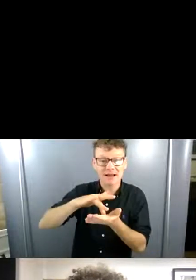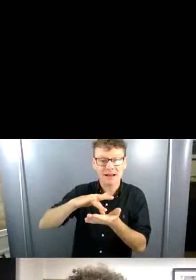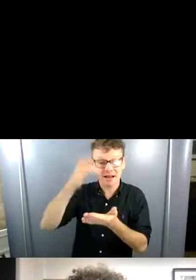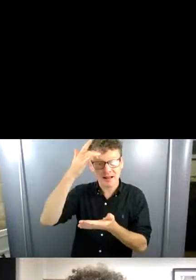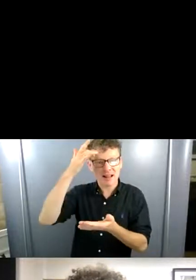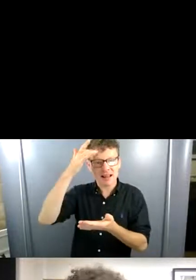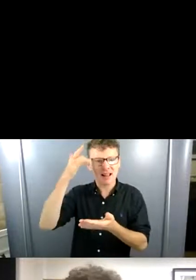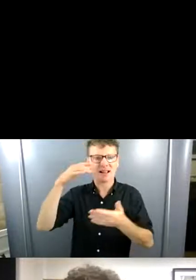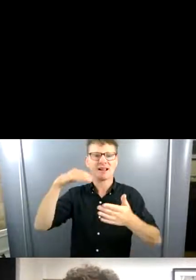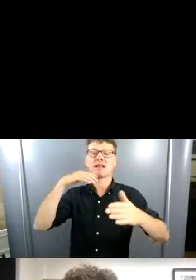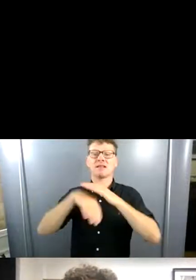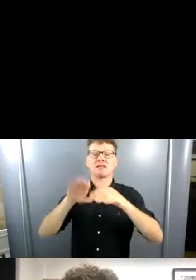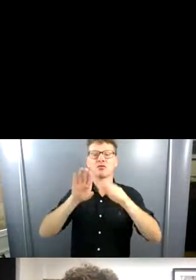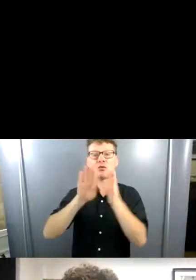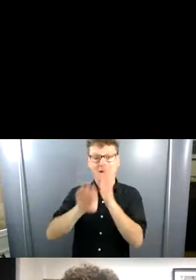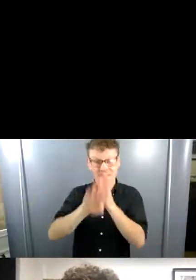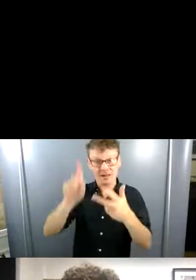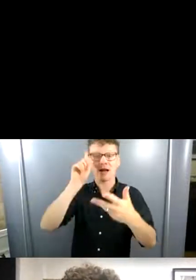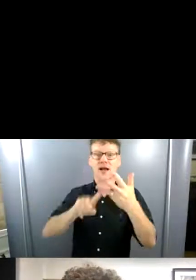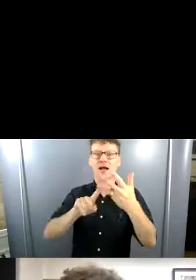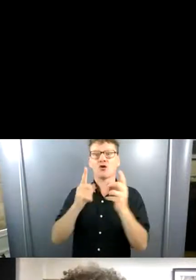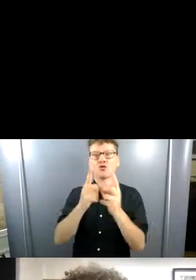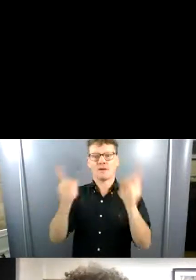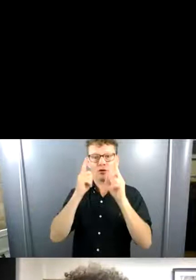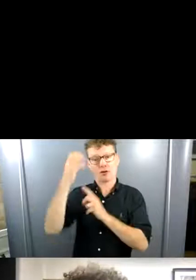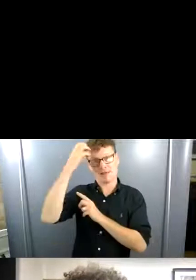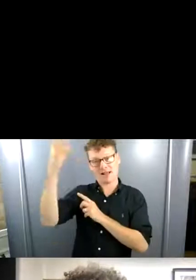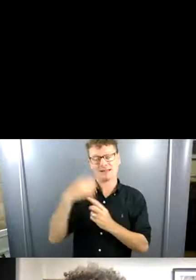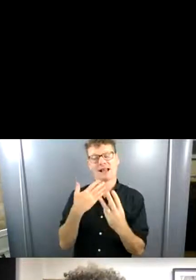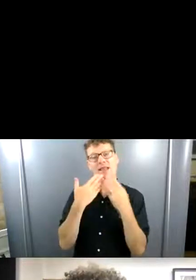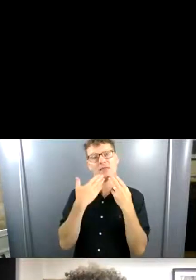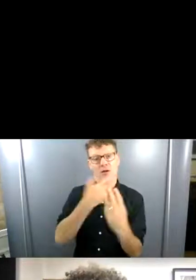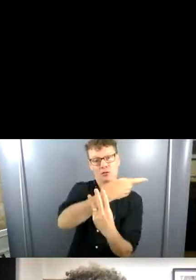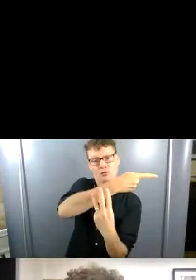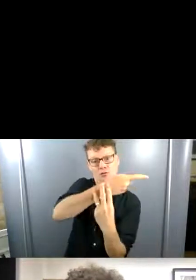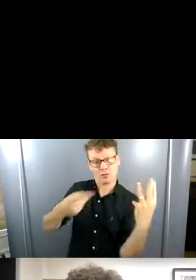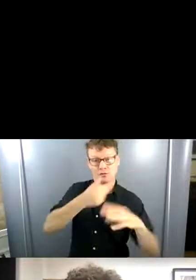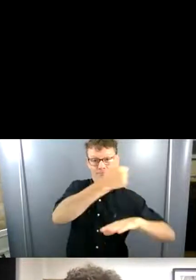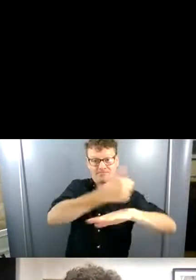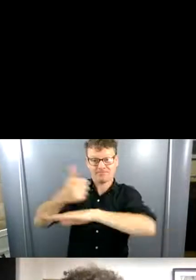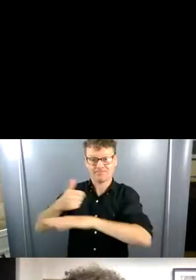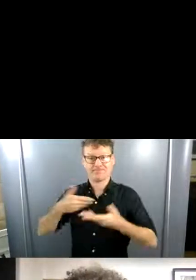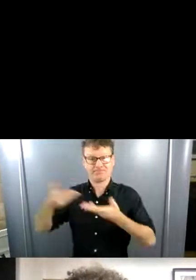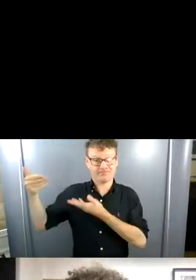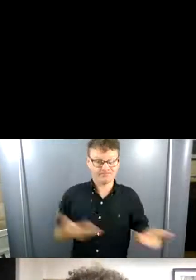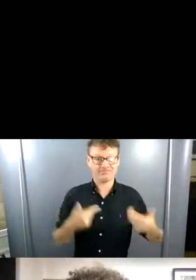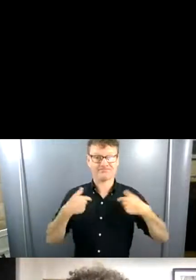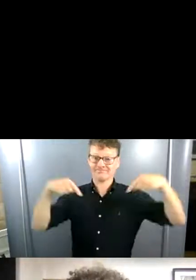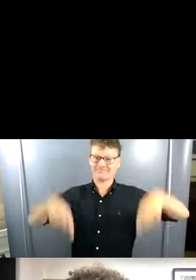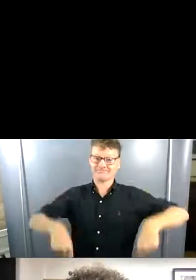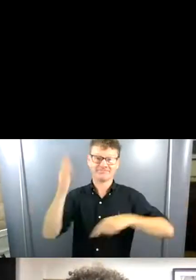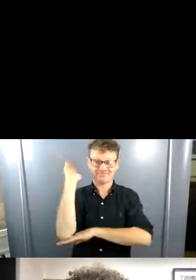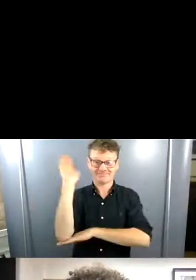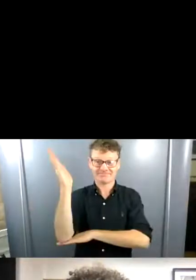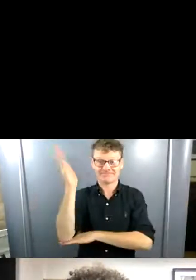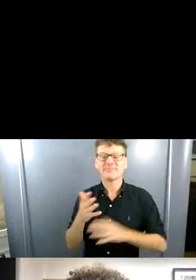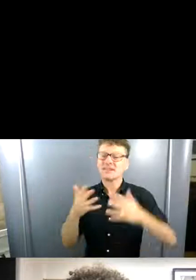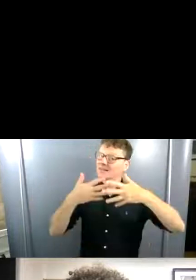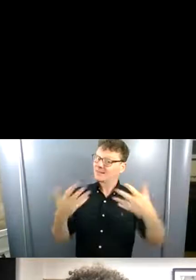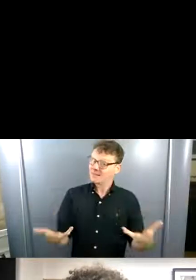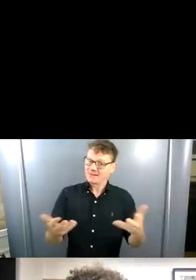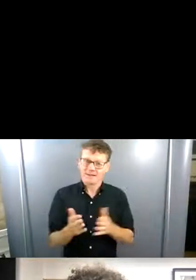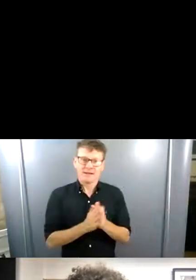university and also the University of Helsinki thanks very much I also would